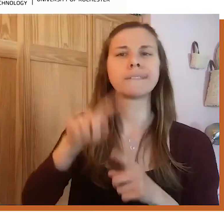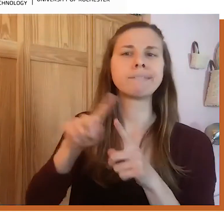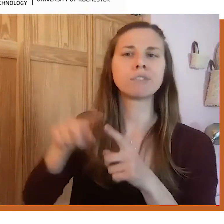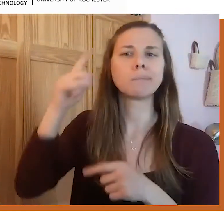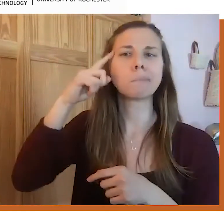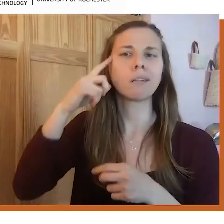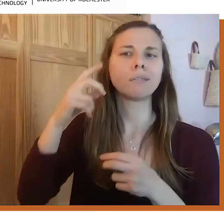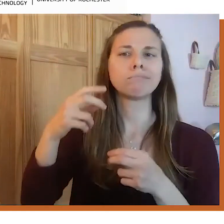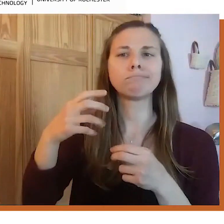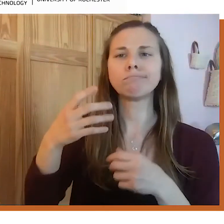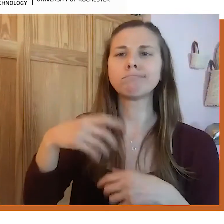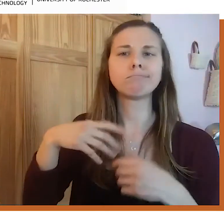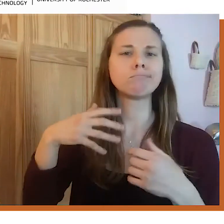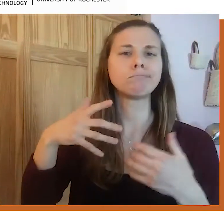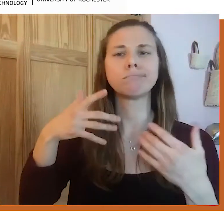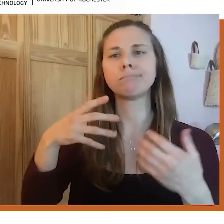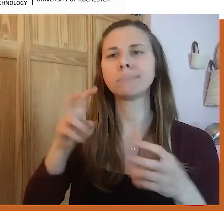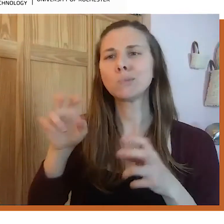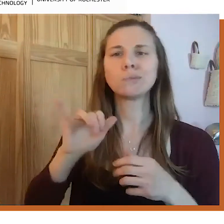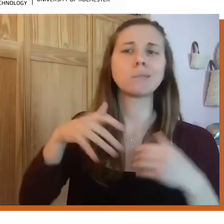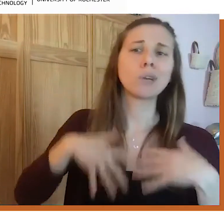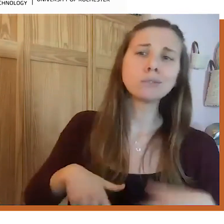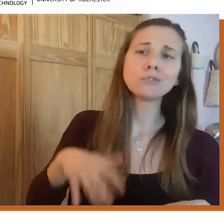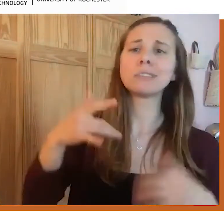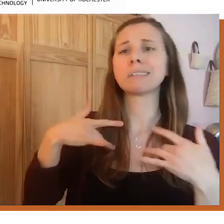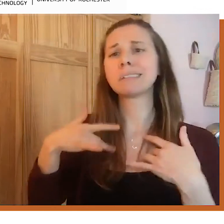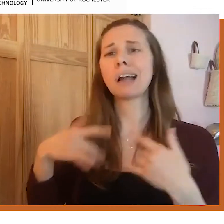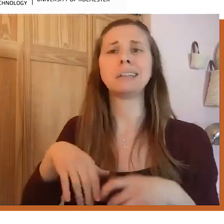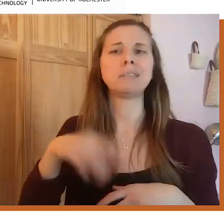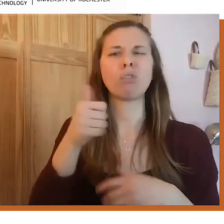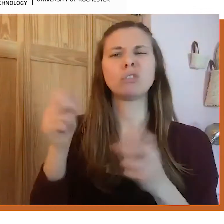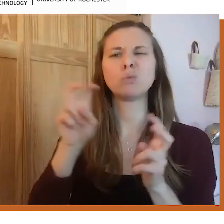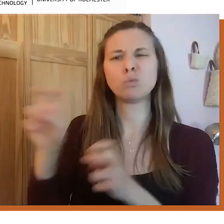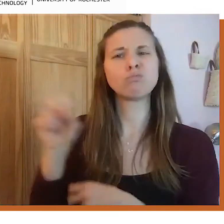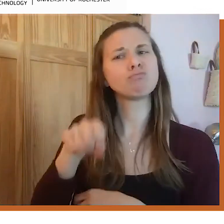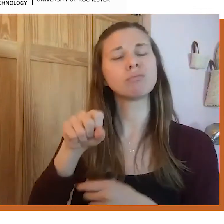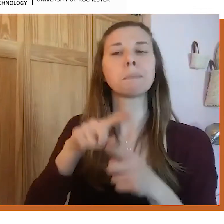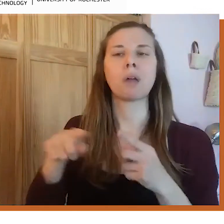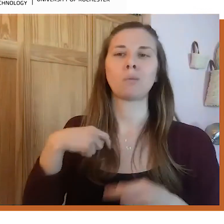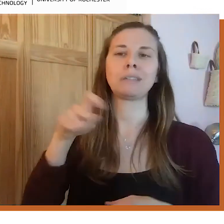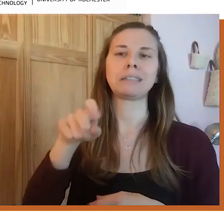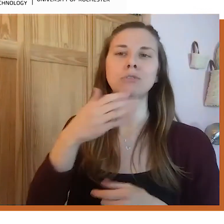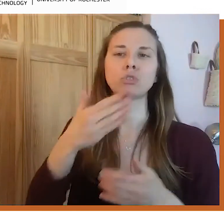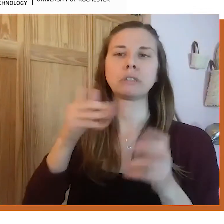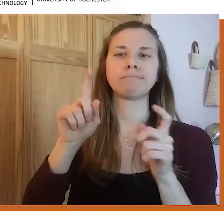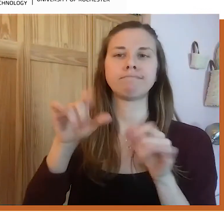in general have a higher incidence of depression, anxiety, and some other issue, so we need to do more studies